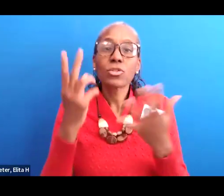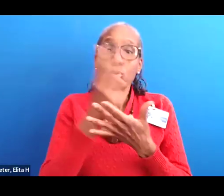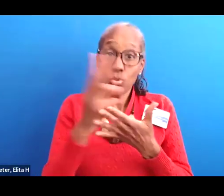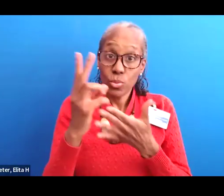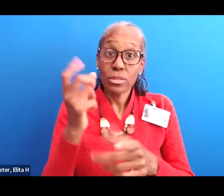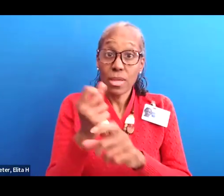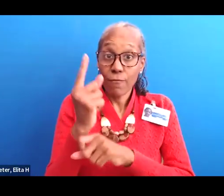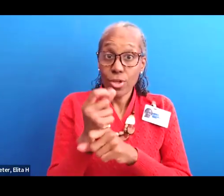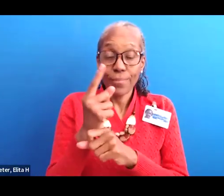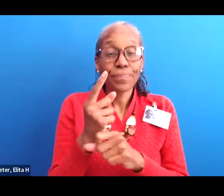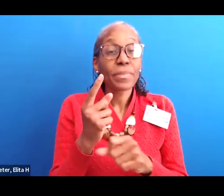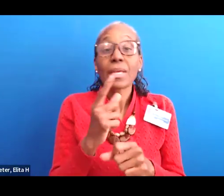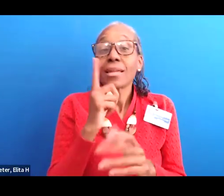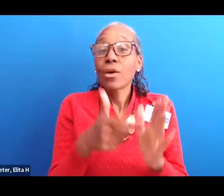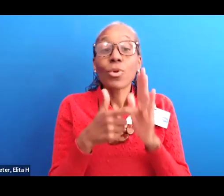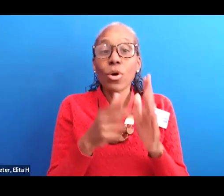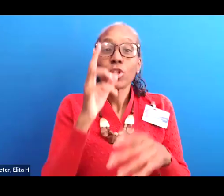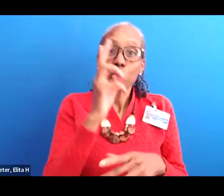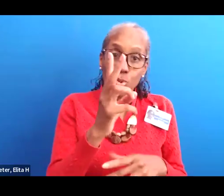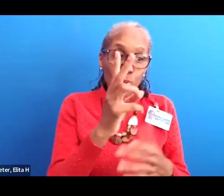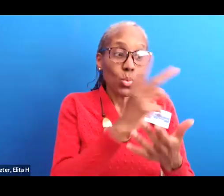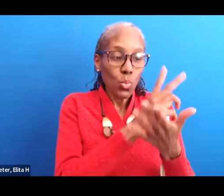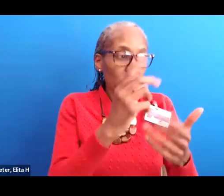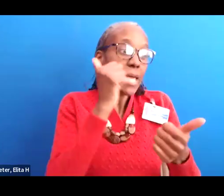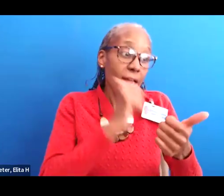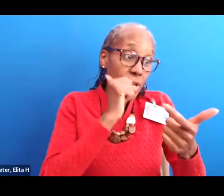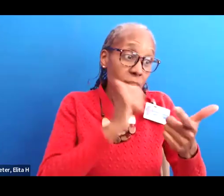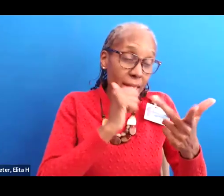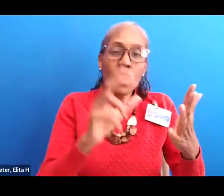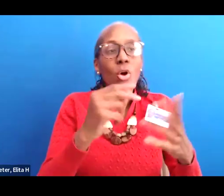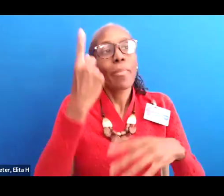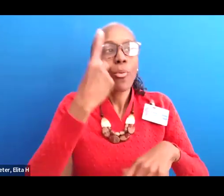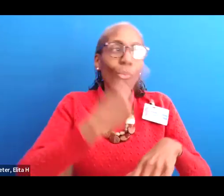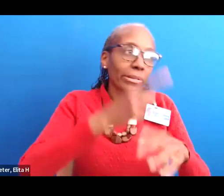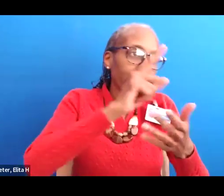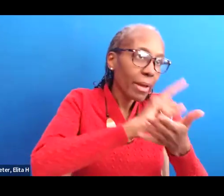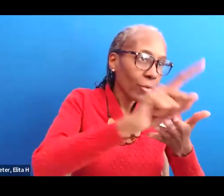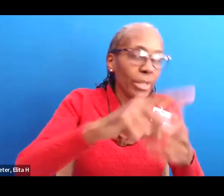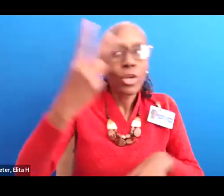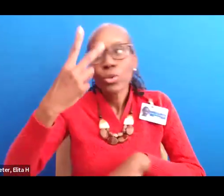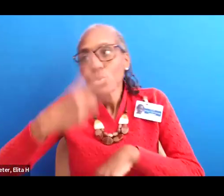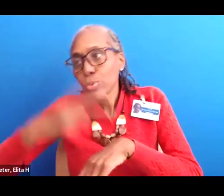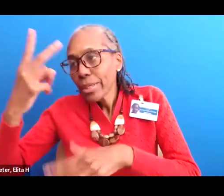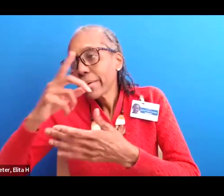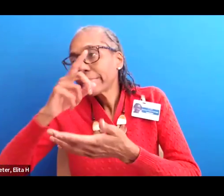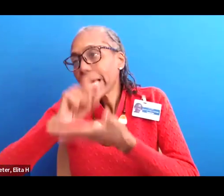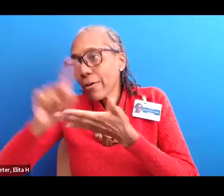Now it doesn't have to be two solid weeks where you go every day, it might be one day a week, it might be two days a week, there might be one day a month.